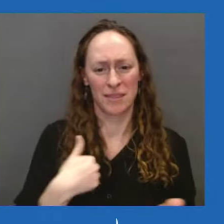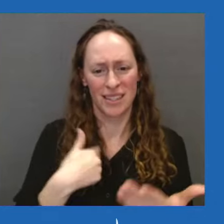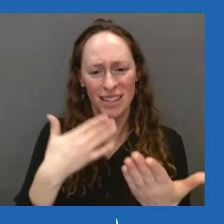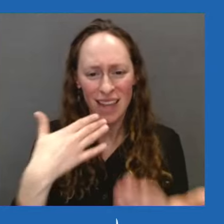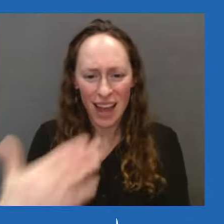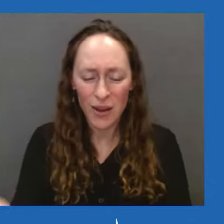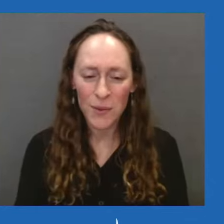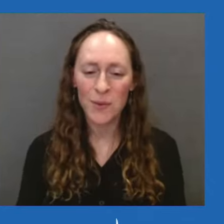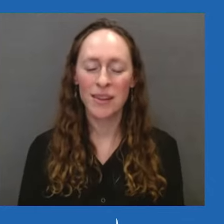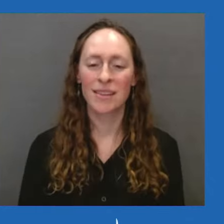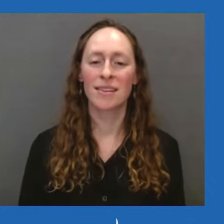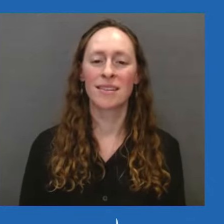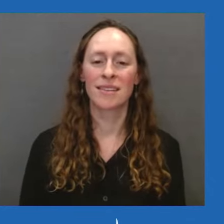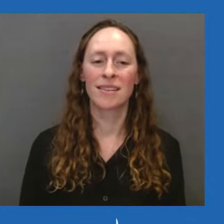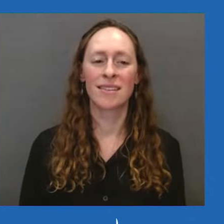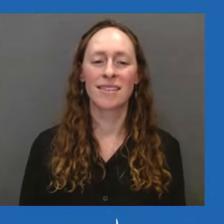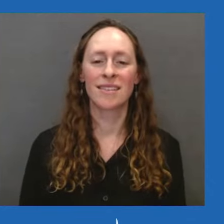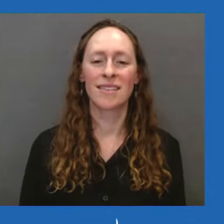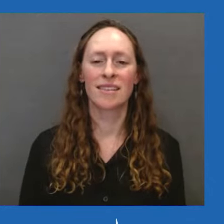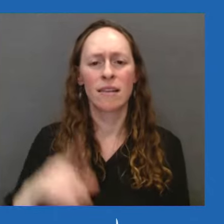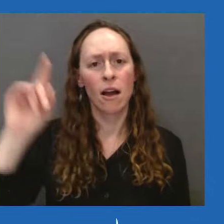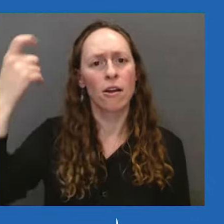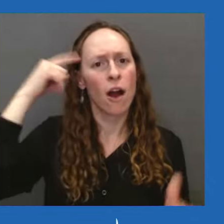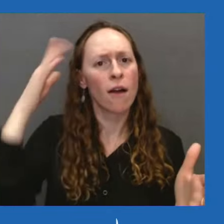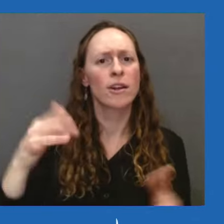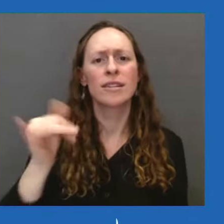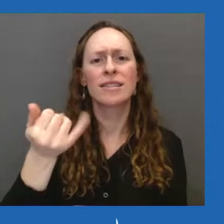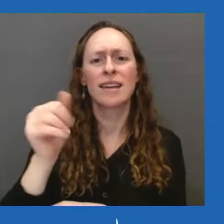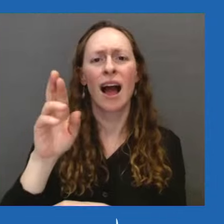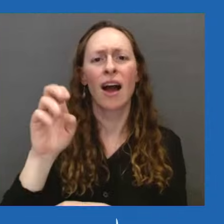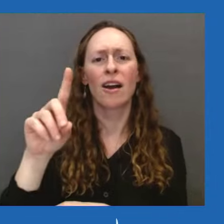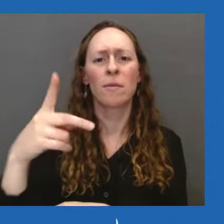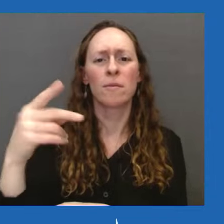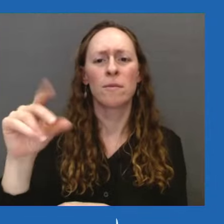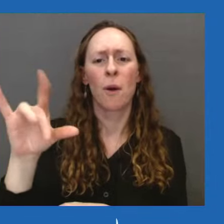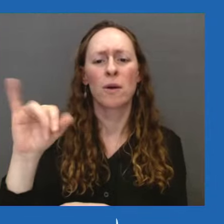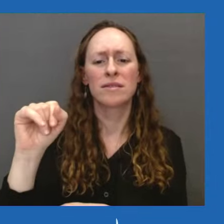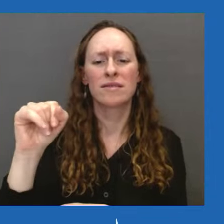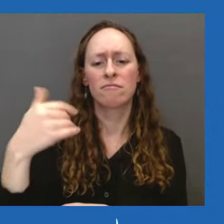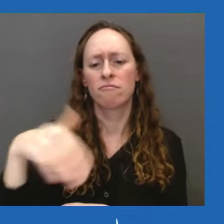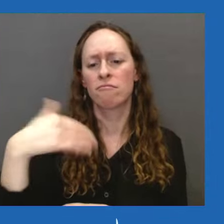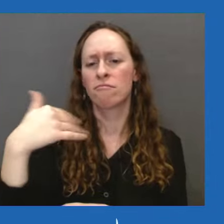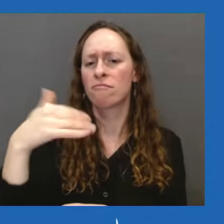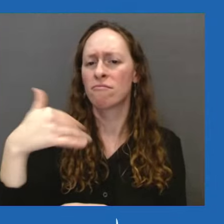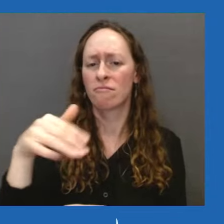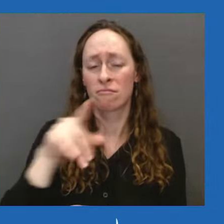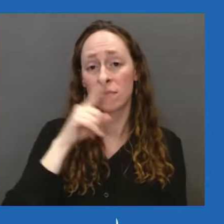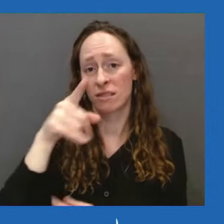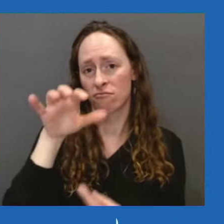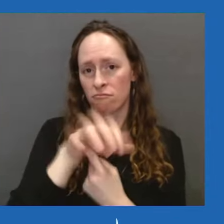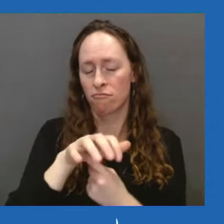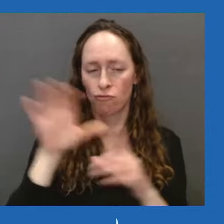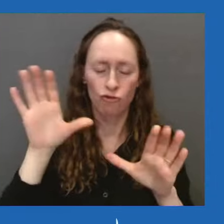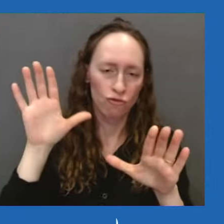There you go. Gov, thank you. You're doing a hell of a job -- you really are -- for Colorado. And thank you for your leadership.